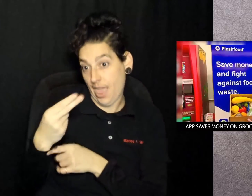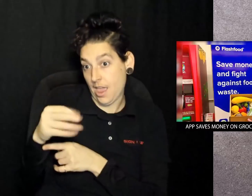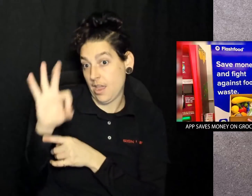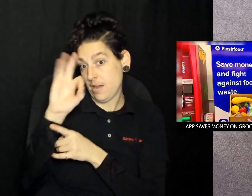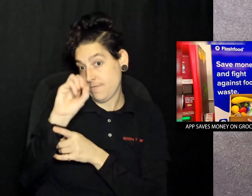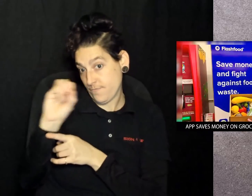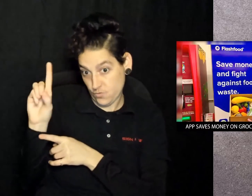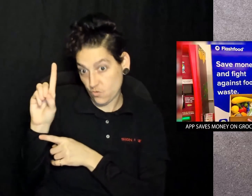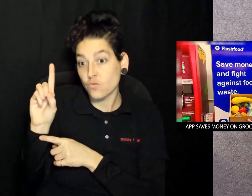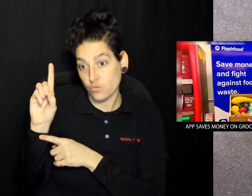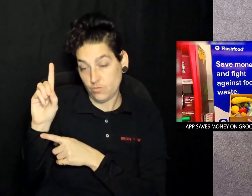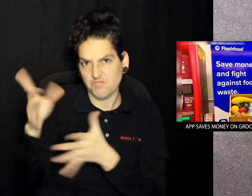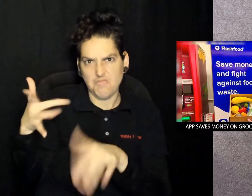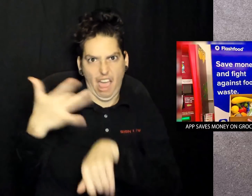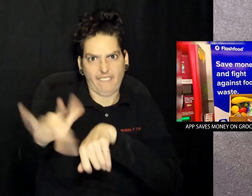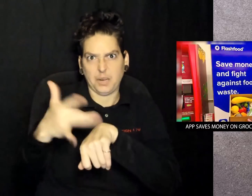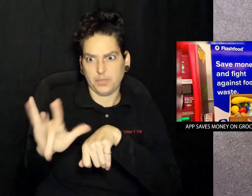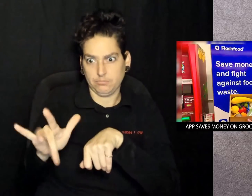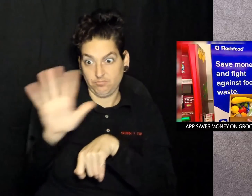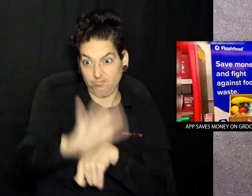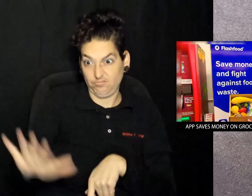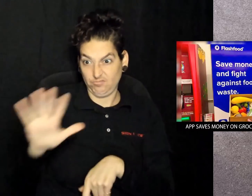right now flash food items are available